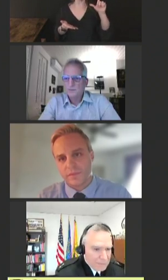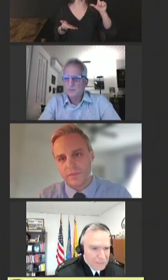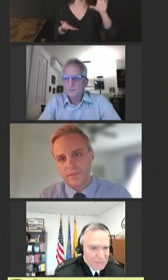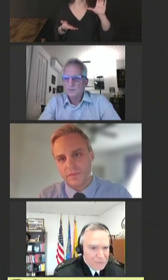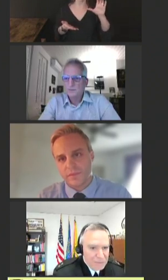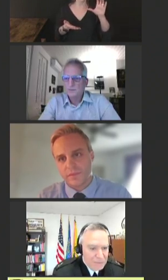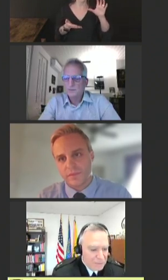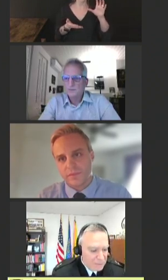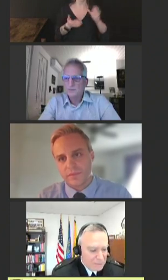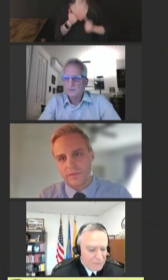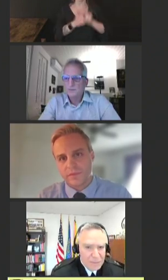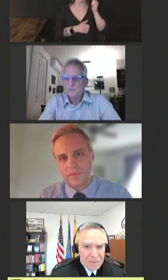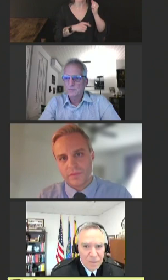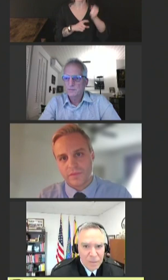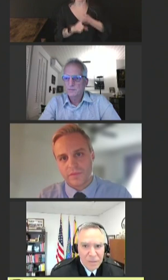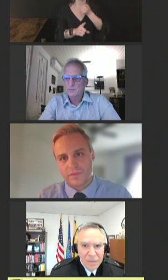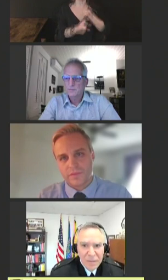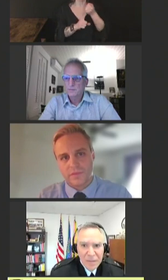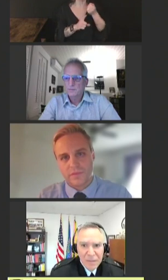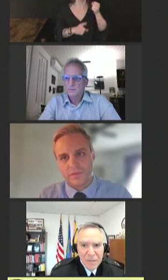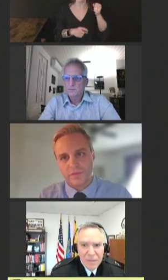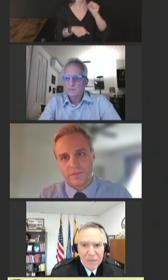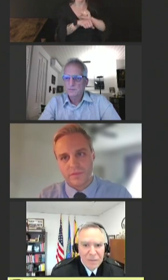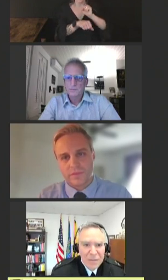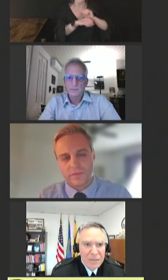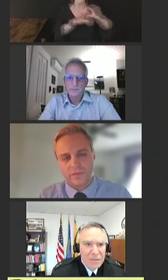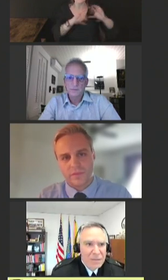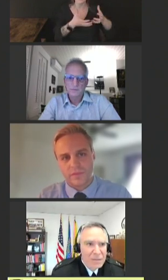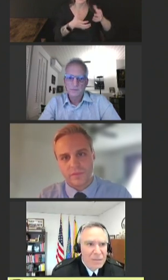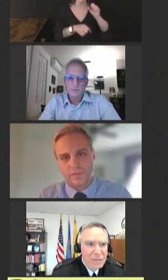about the impact on the economy, et cetera, et cetera. So, when we think -- so, like,